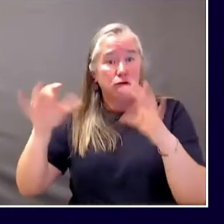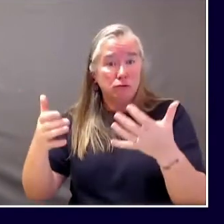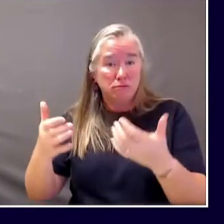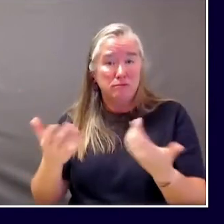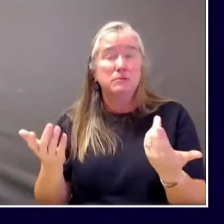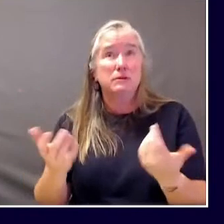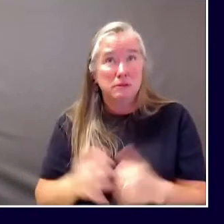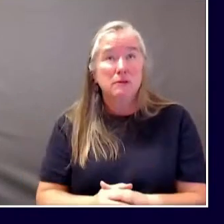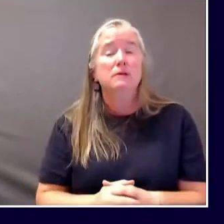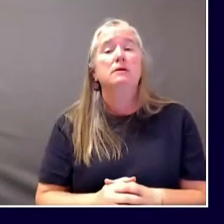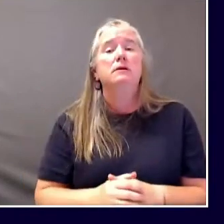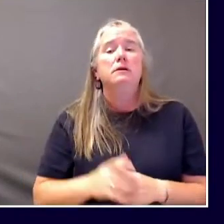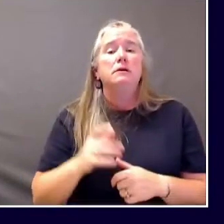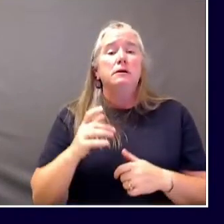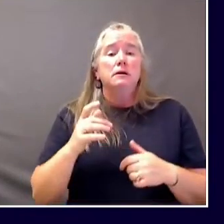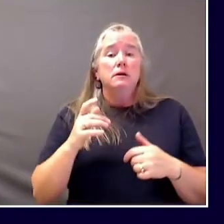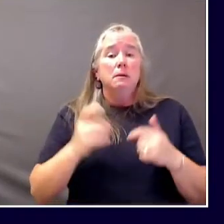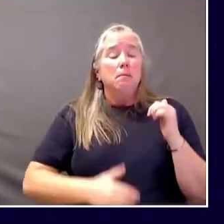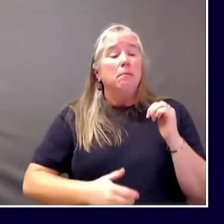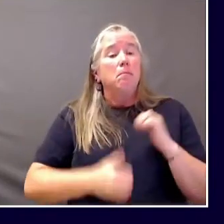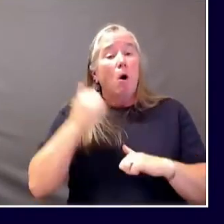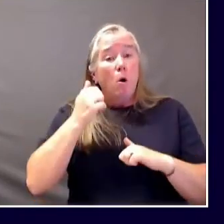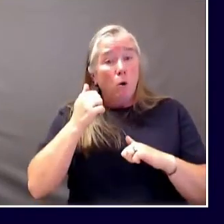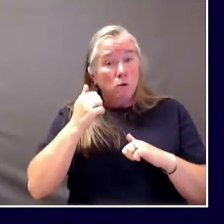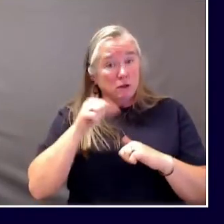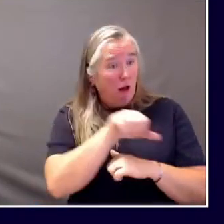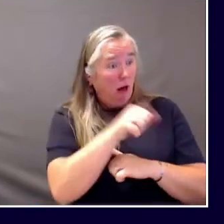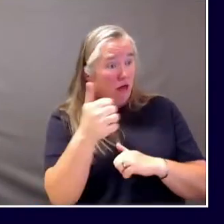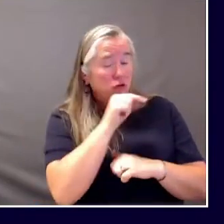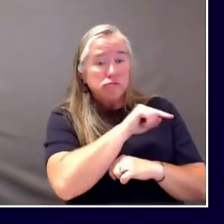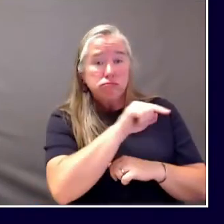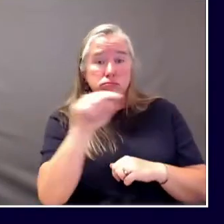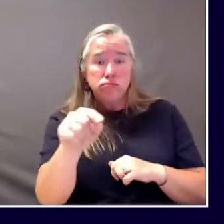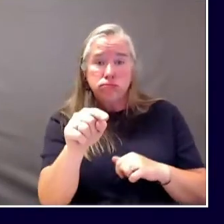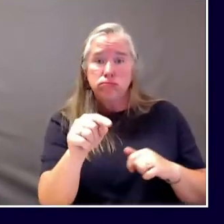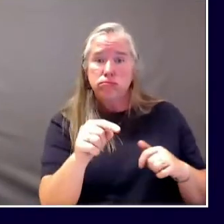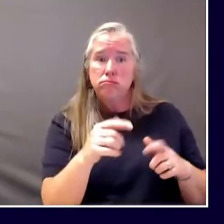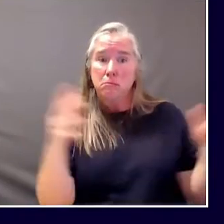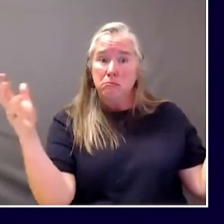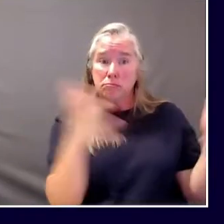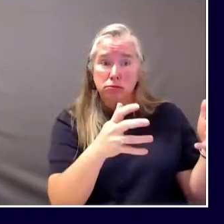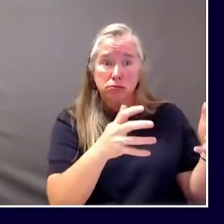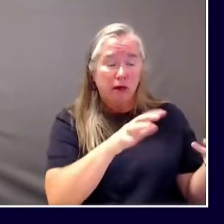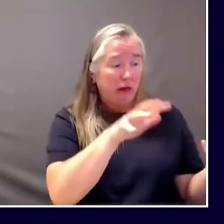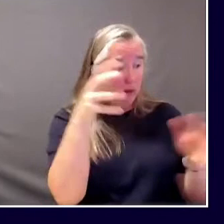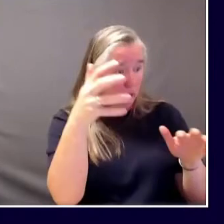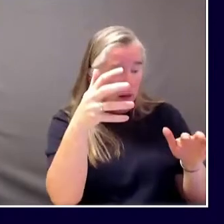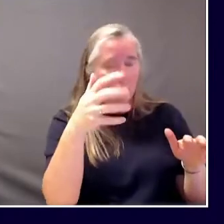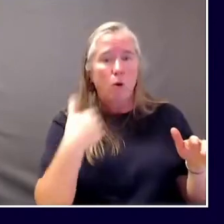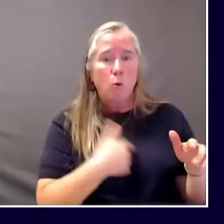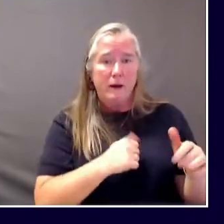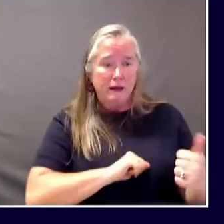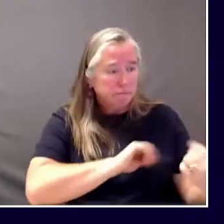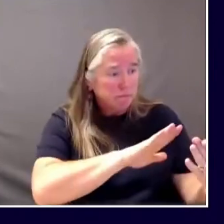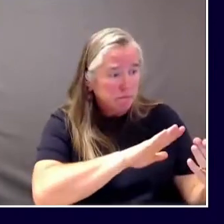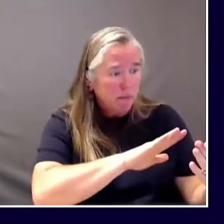mostly these organizations have come into compliance which is the point of our person is keen